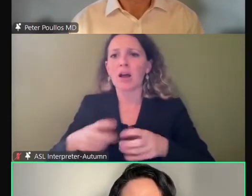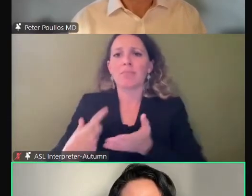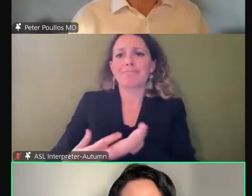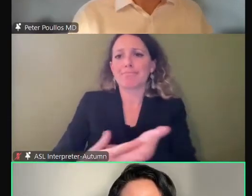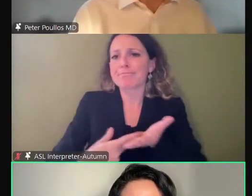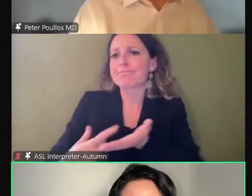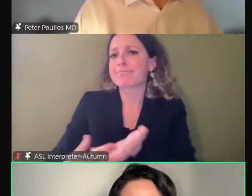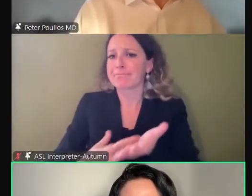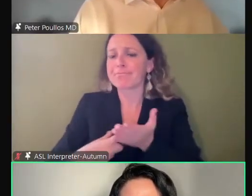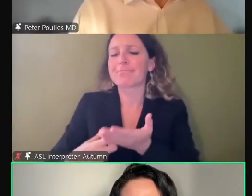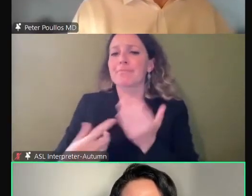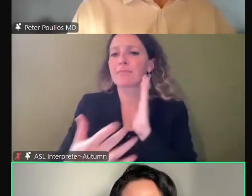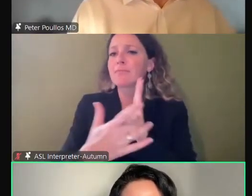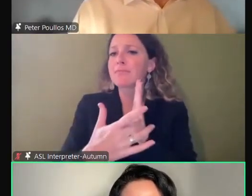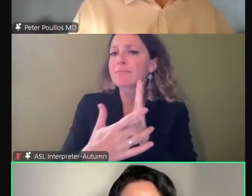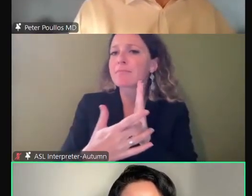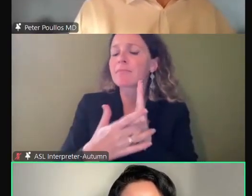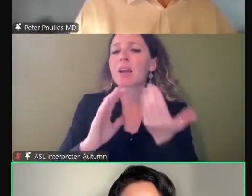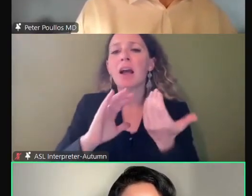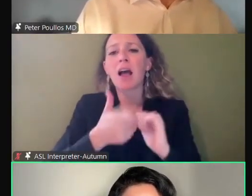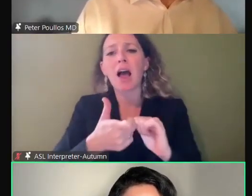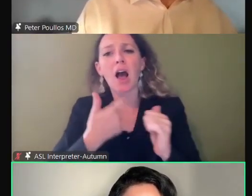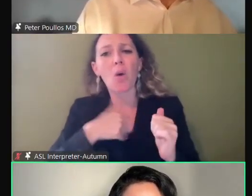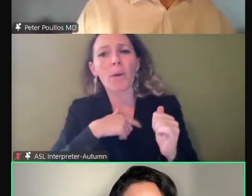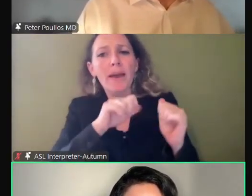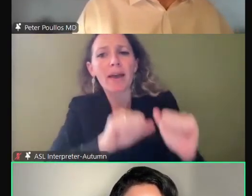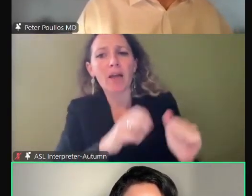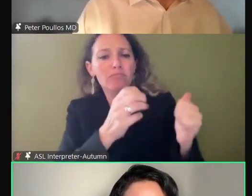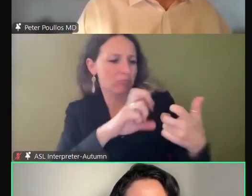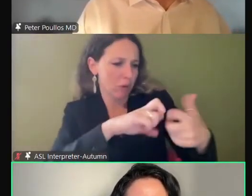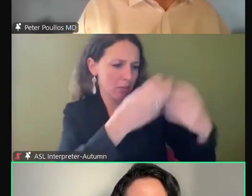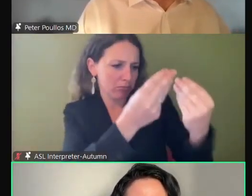be able to improve telehealth for all from a technology standpoint,